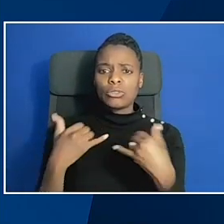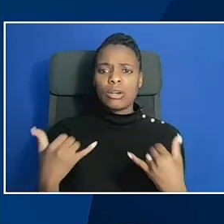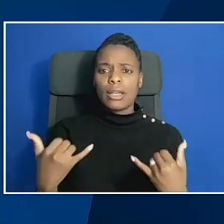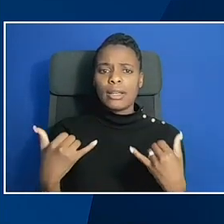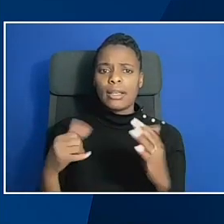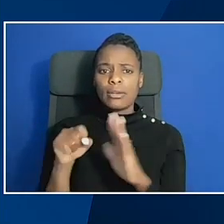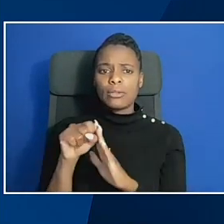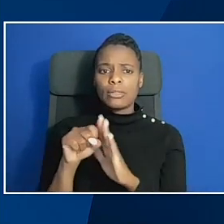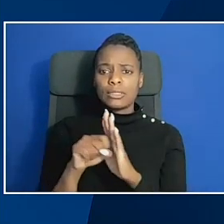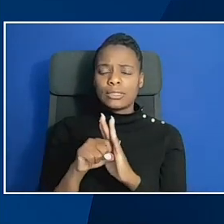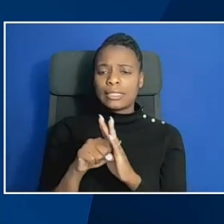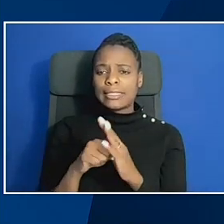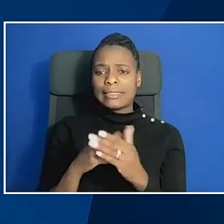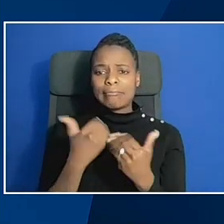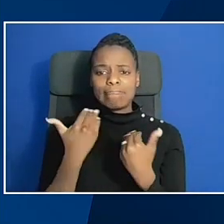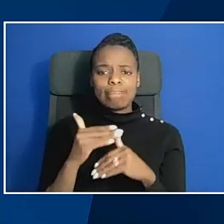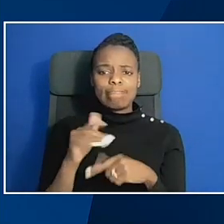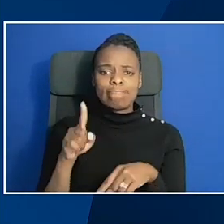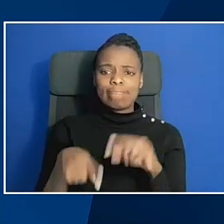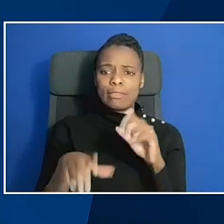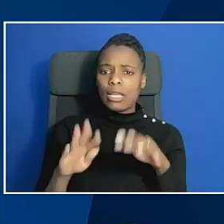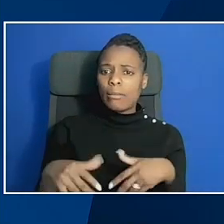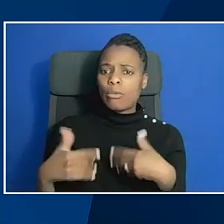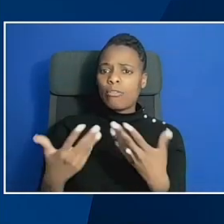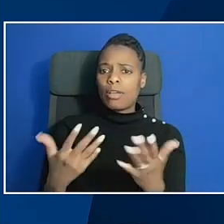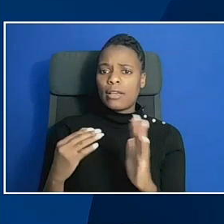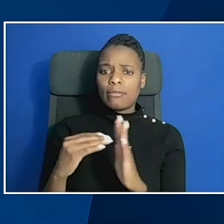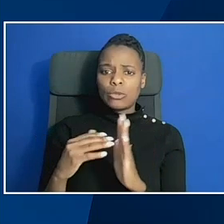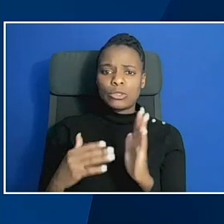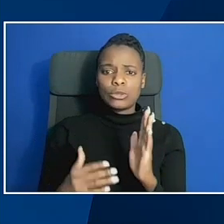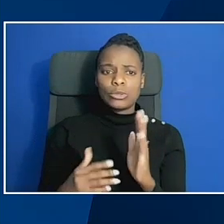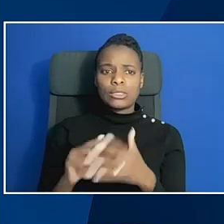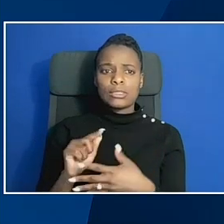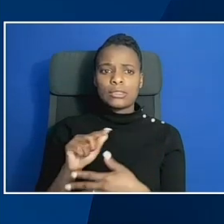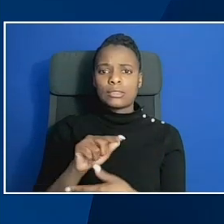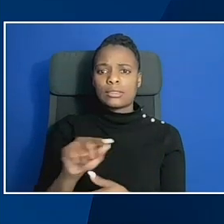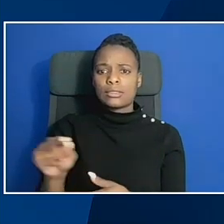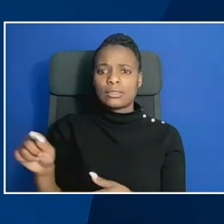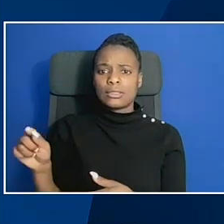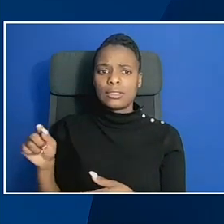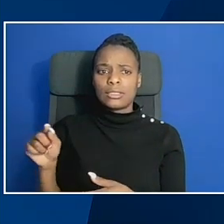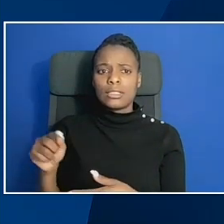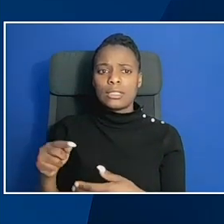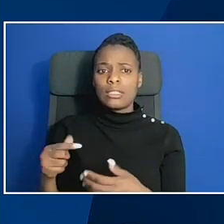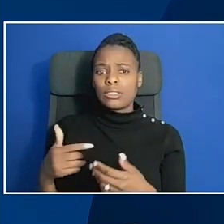unable to provide to their students. And, feel free to jump in anyone else who